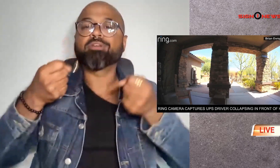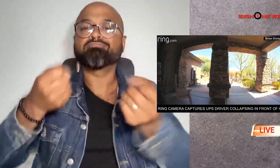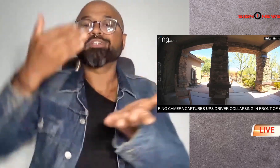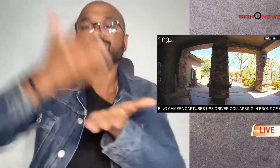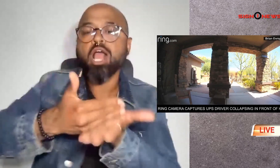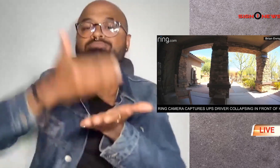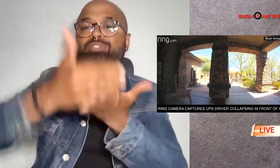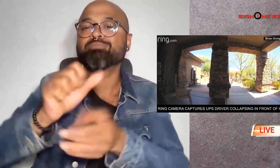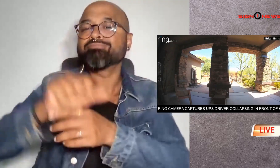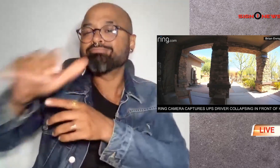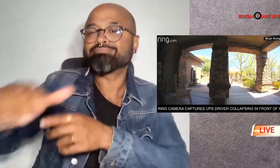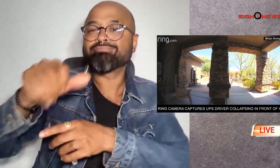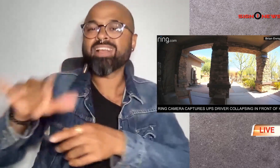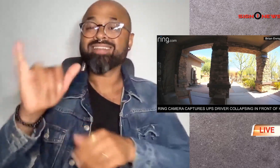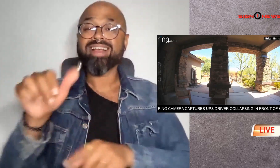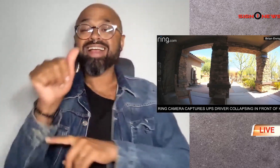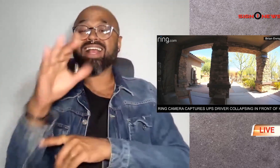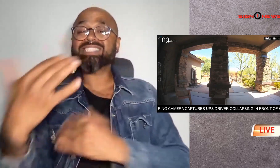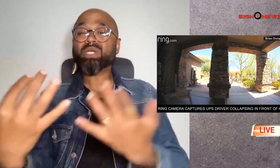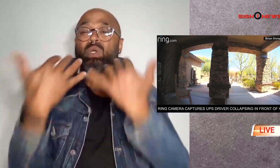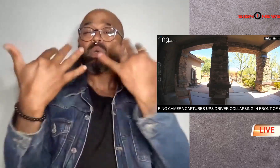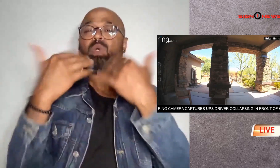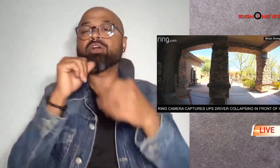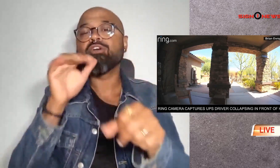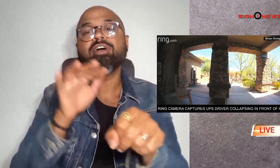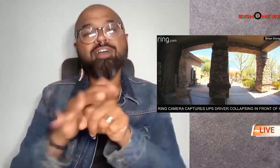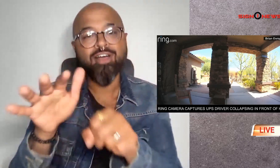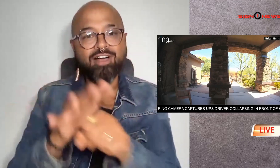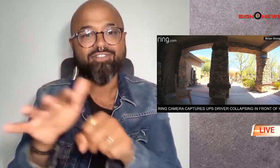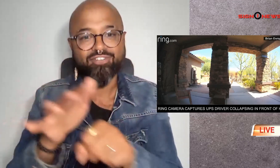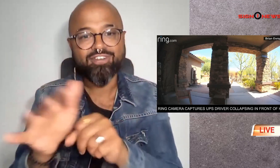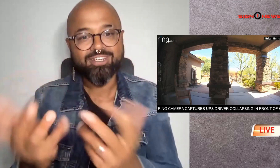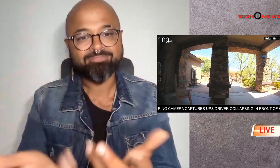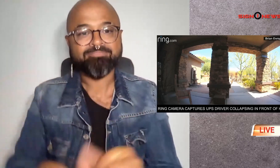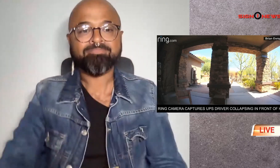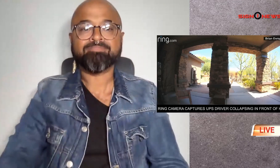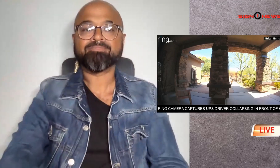company says because their drivers make so many stops the air conditioning in the vehicles